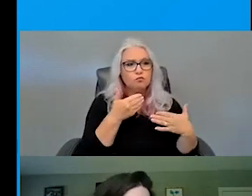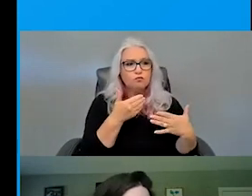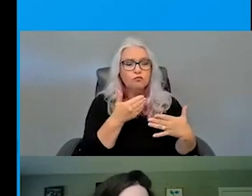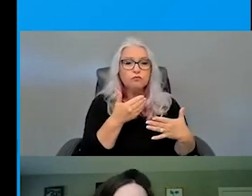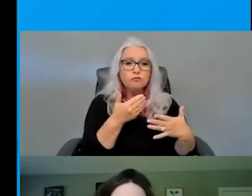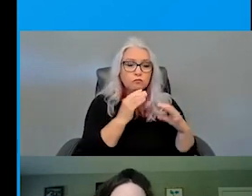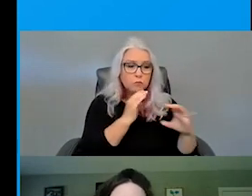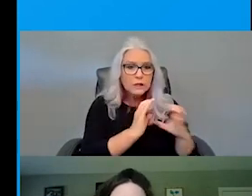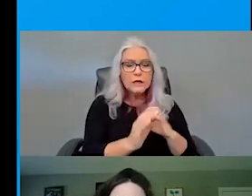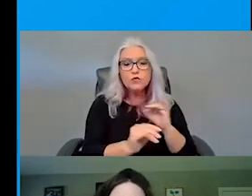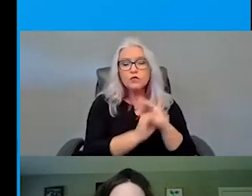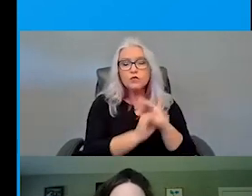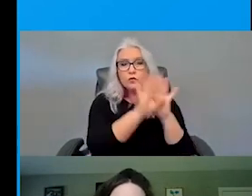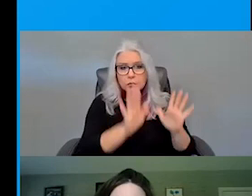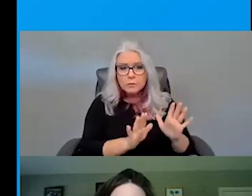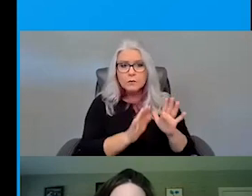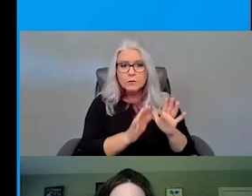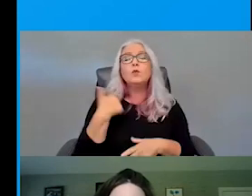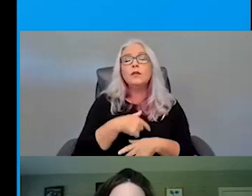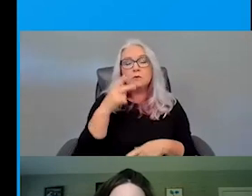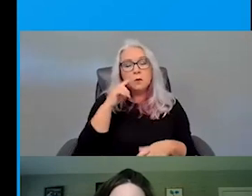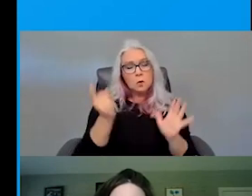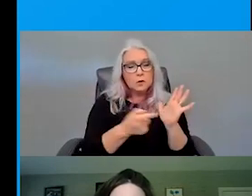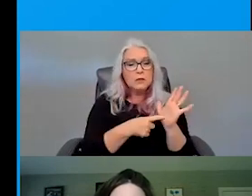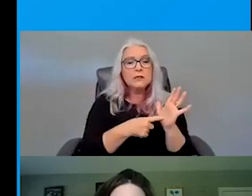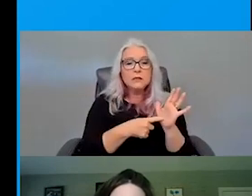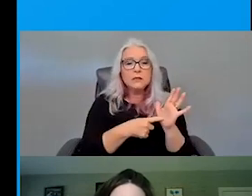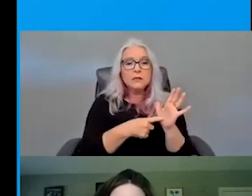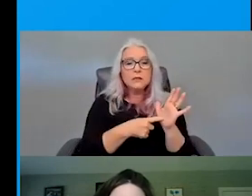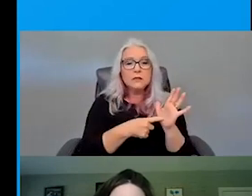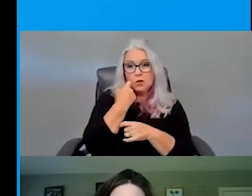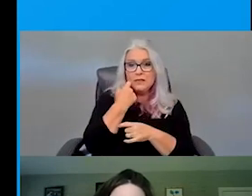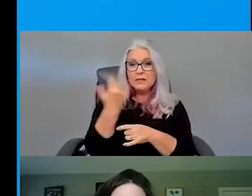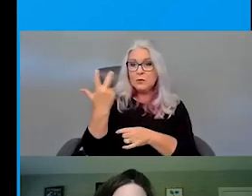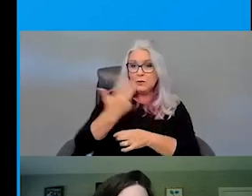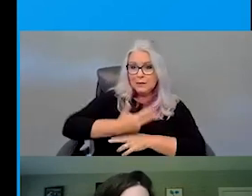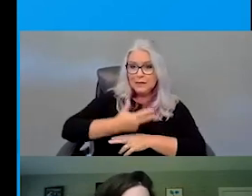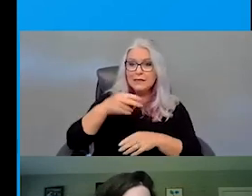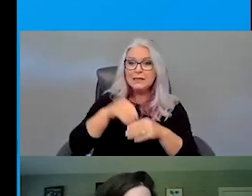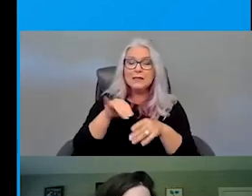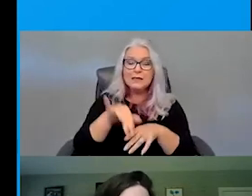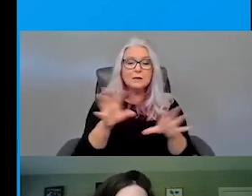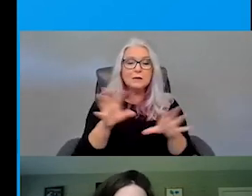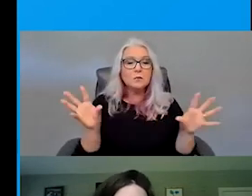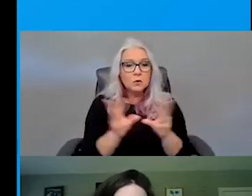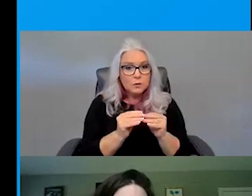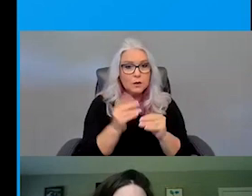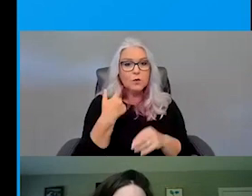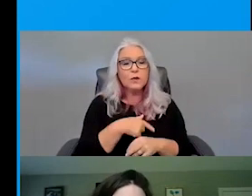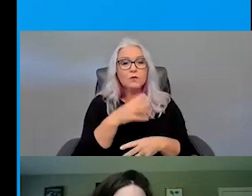throughout the course of the three days and in this program as it's been discussed. What might a person need? What might an individual need?